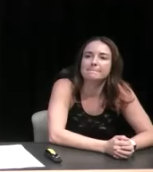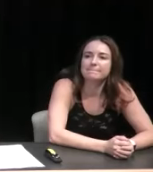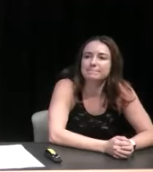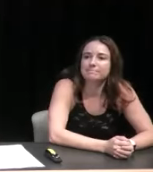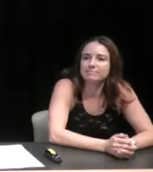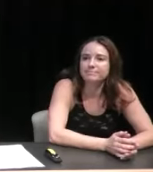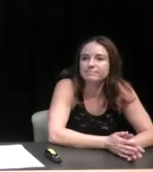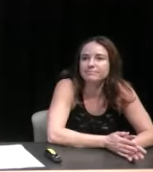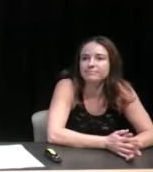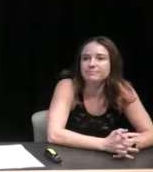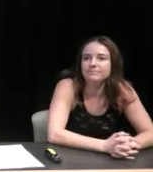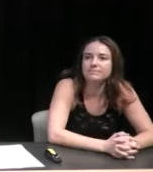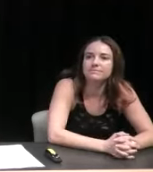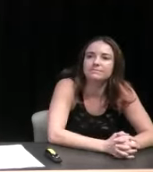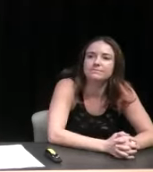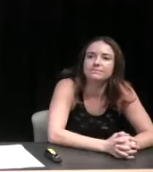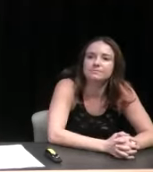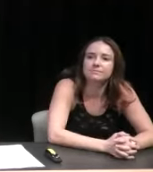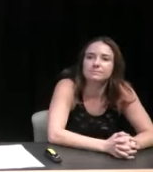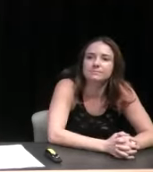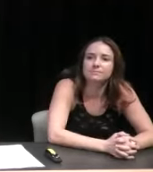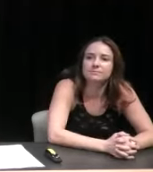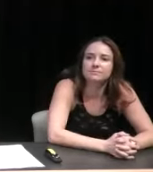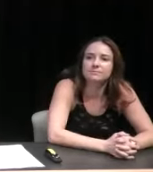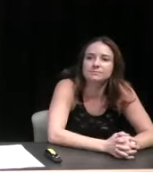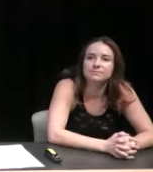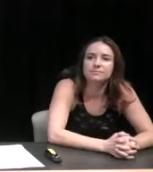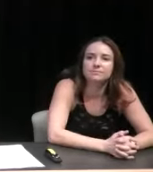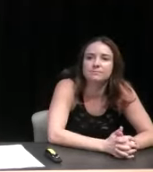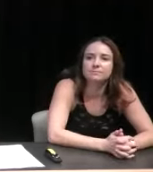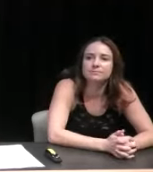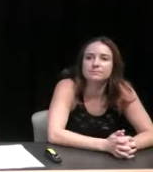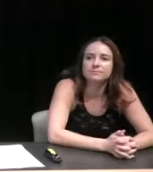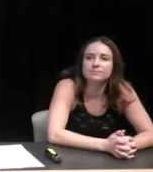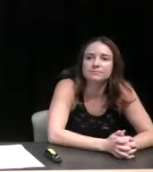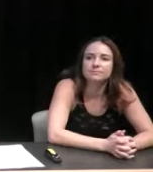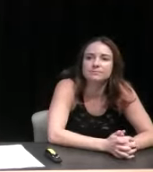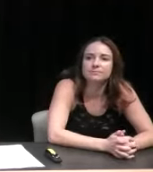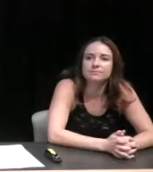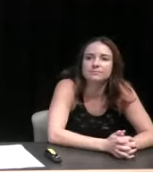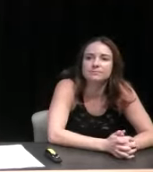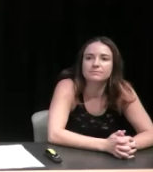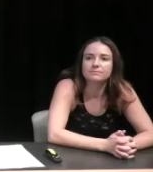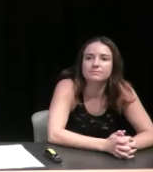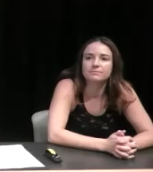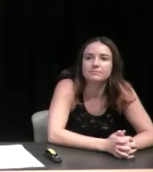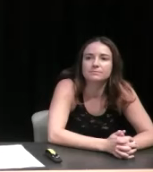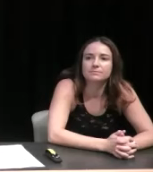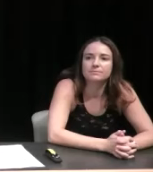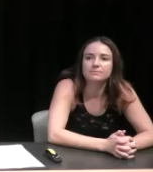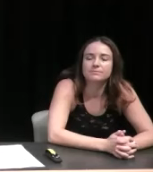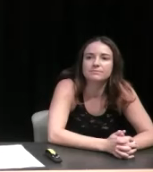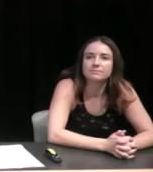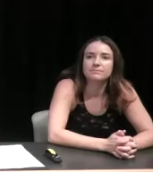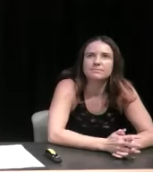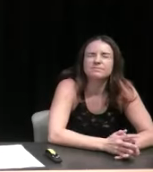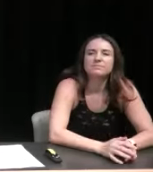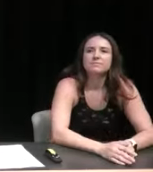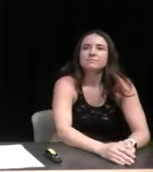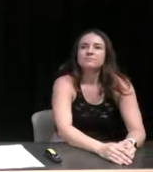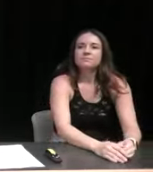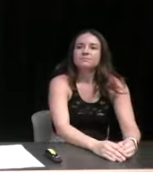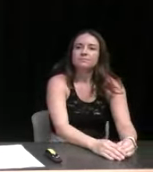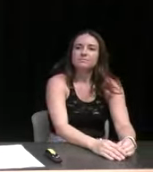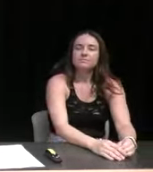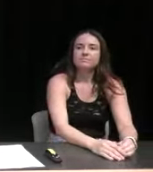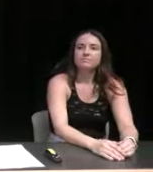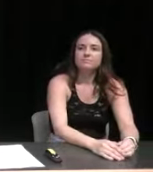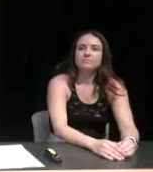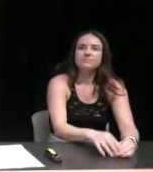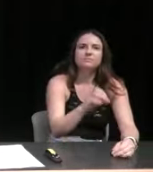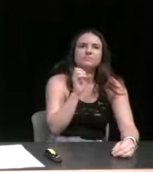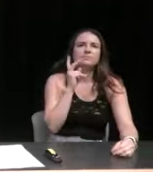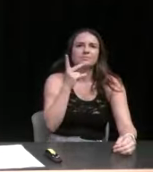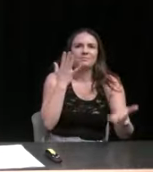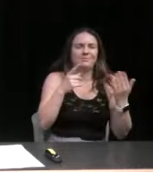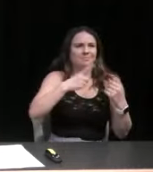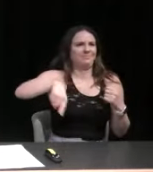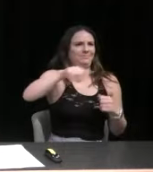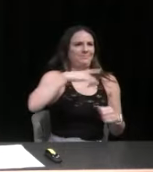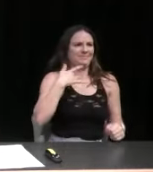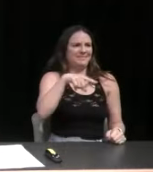slides before we present on them so I will go ahead and do that pause now so you can read